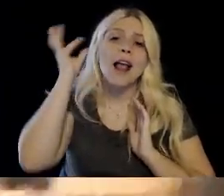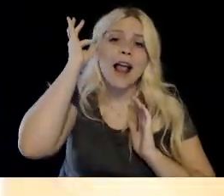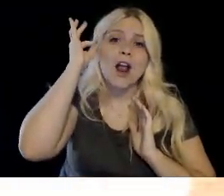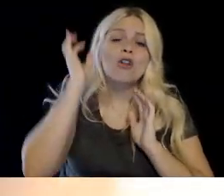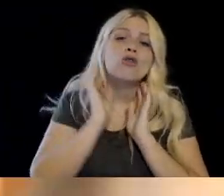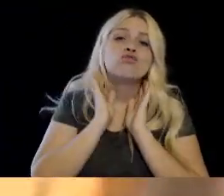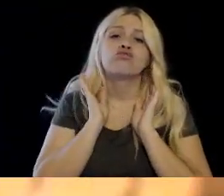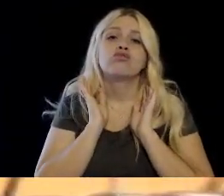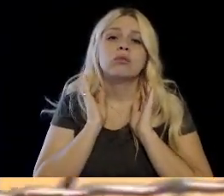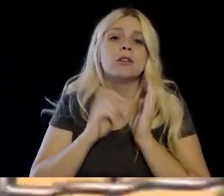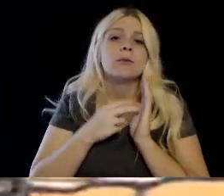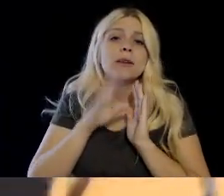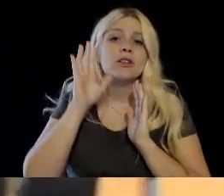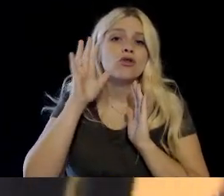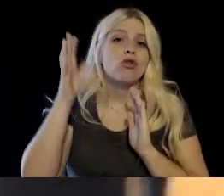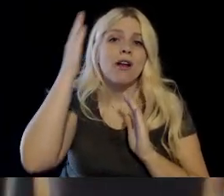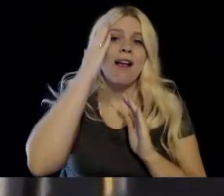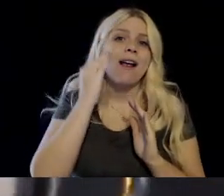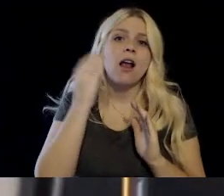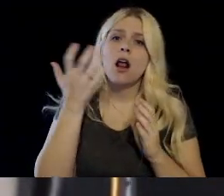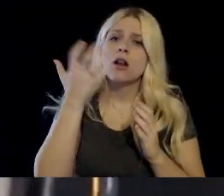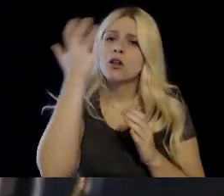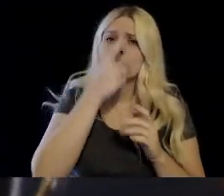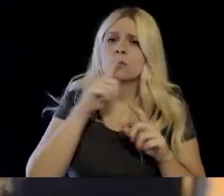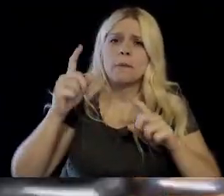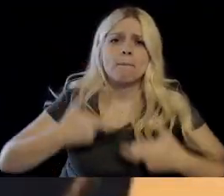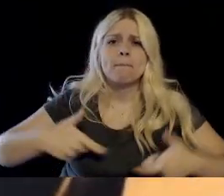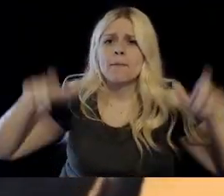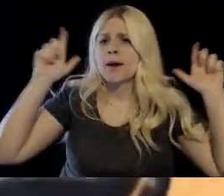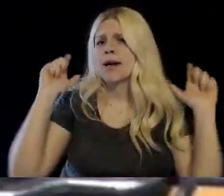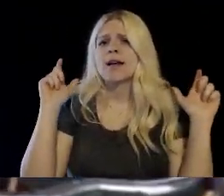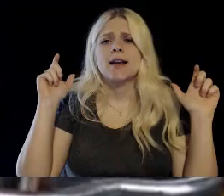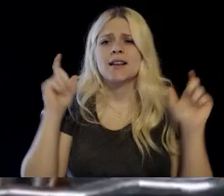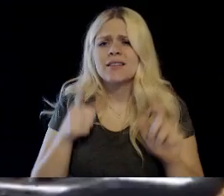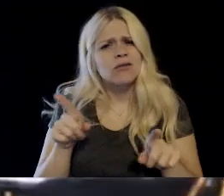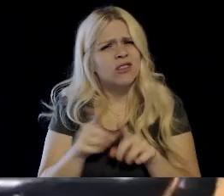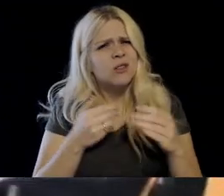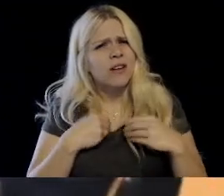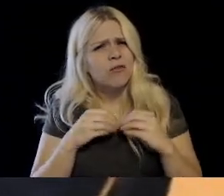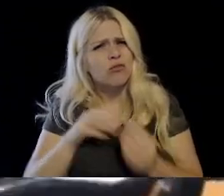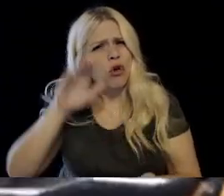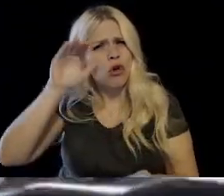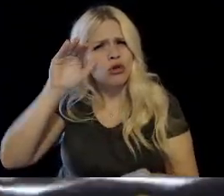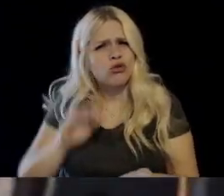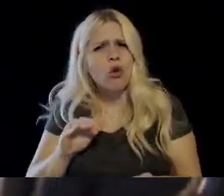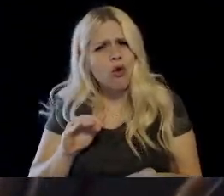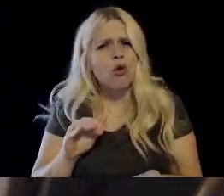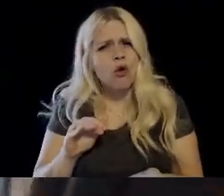Erica: Joanne: Um, when she's wet you can actually tell. Erica: She also has a little bit of a shorter leg, as well.